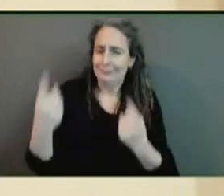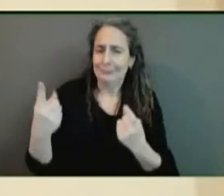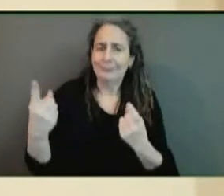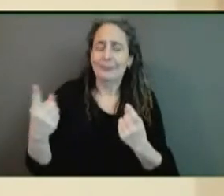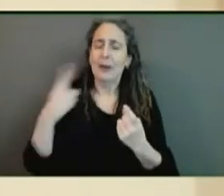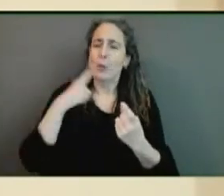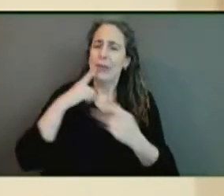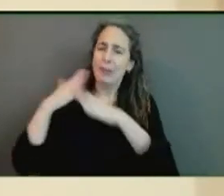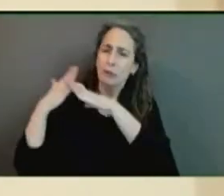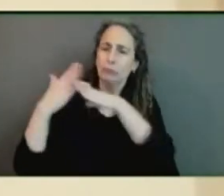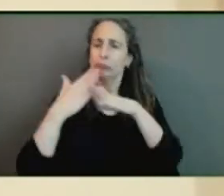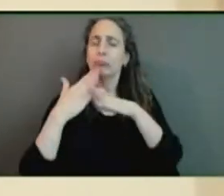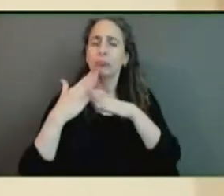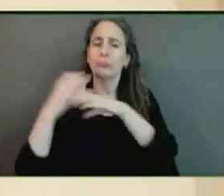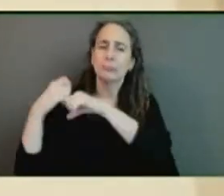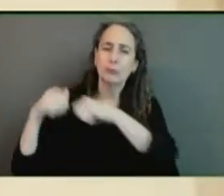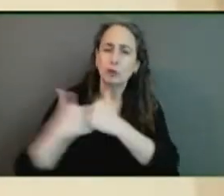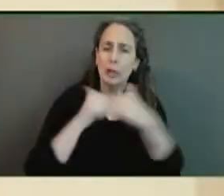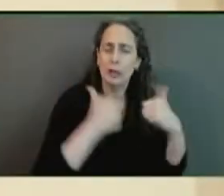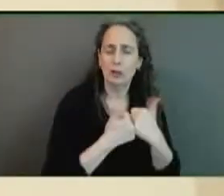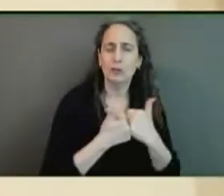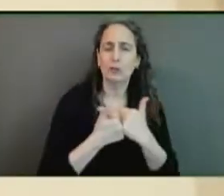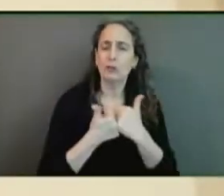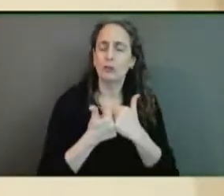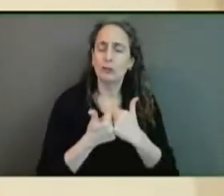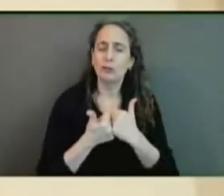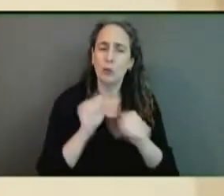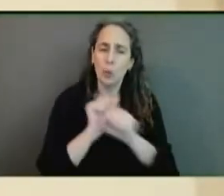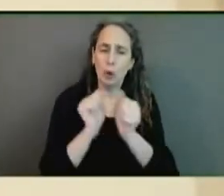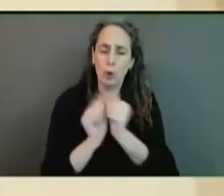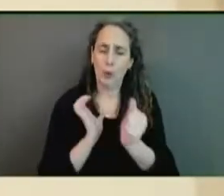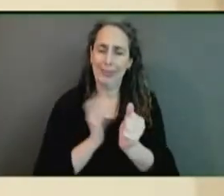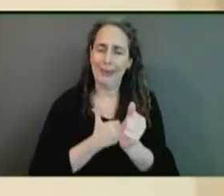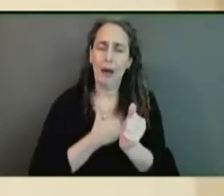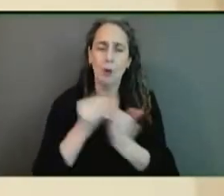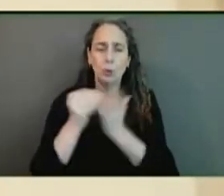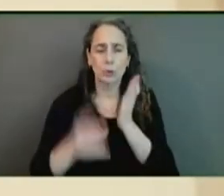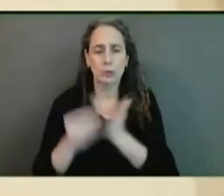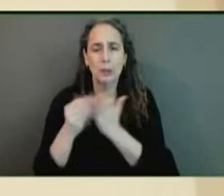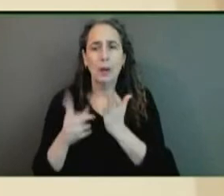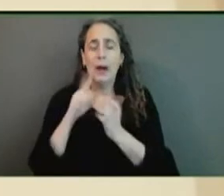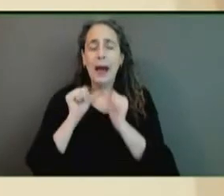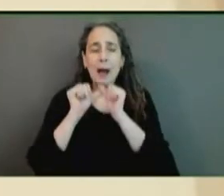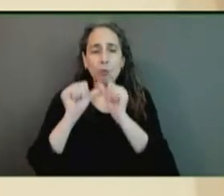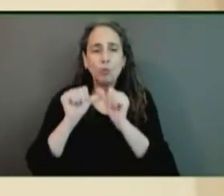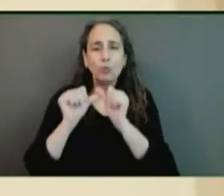worked diligently through adversity to serve our students